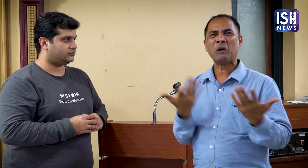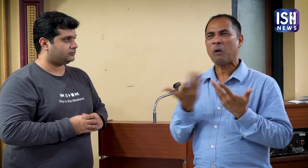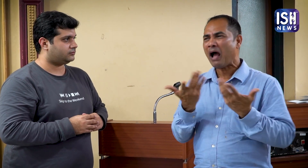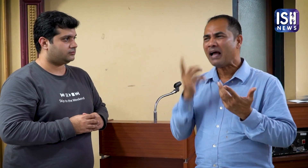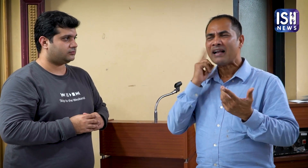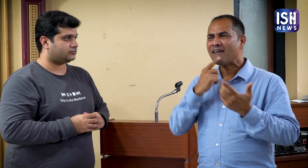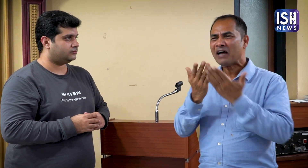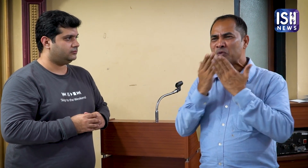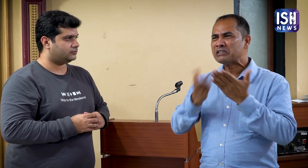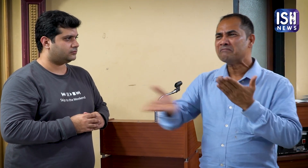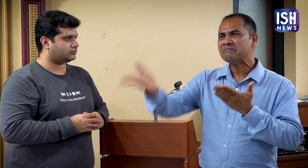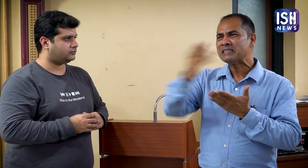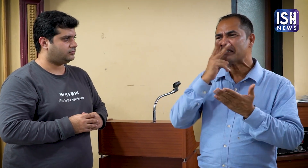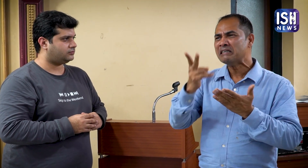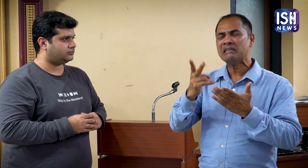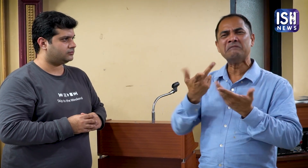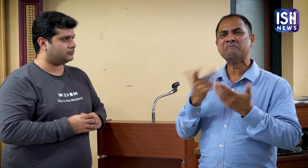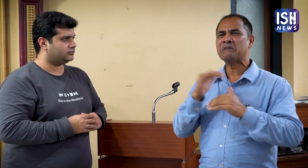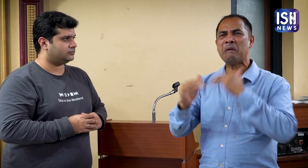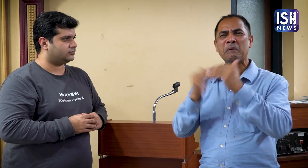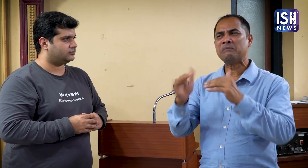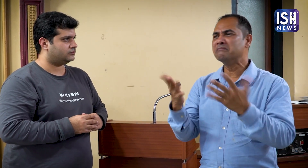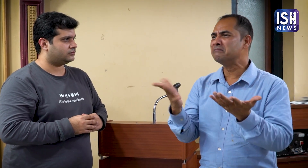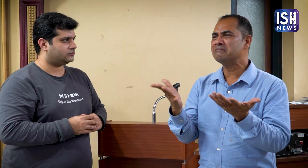Why? Because there is no development in Deaf education.